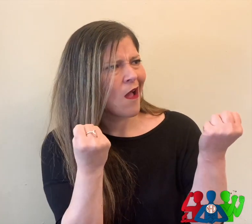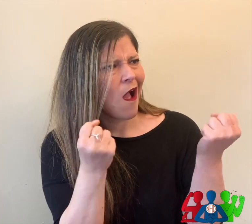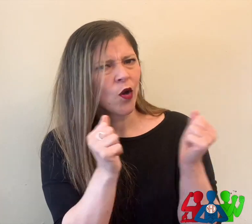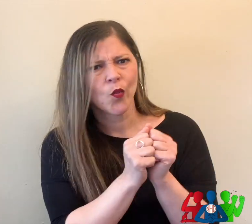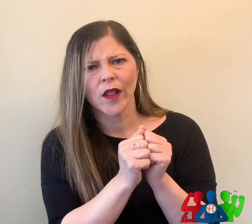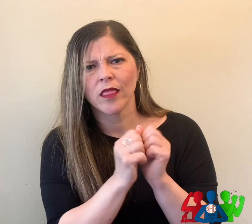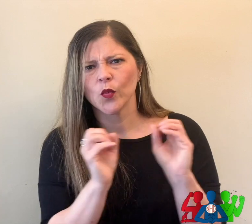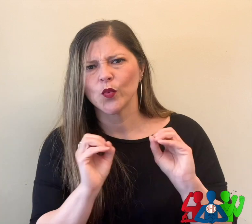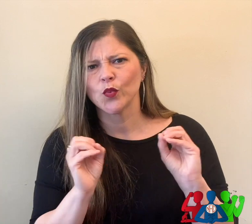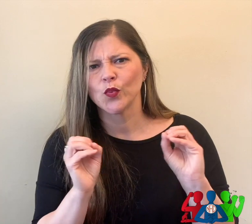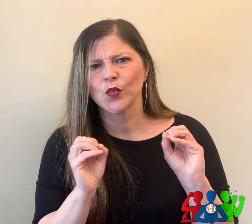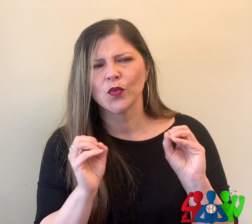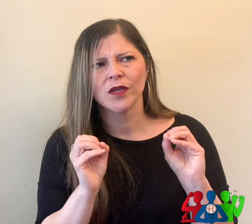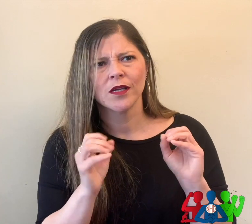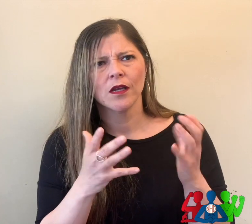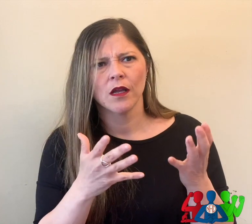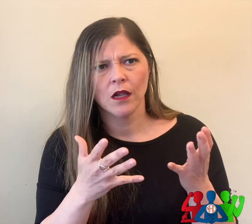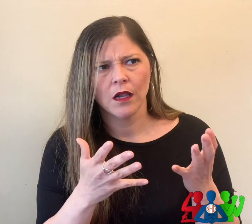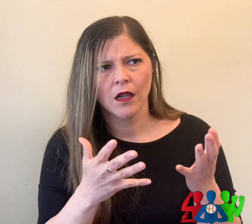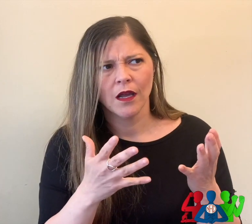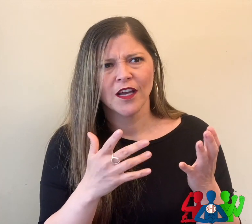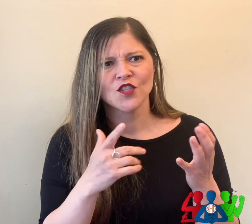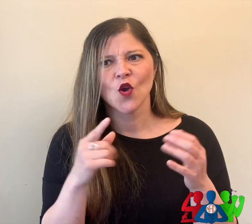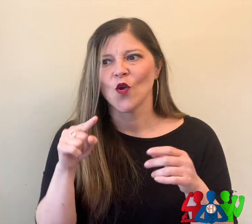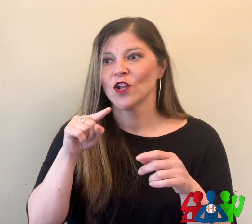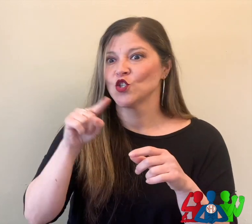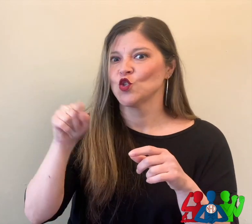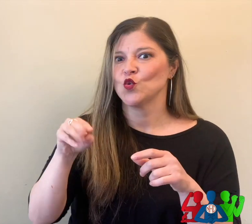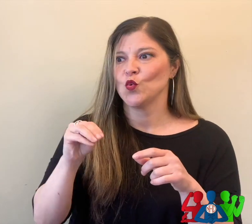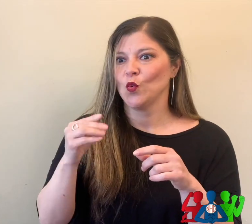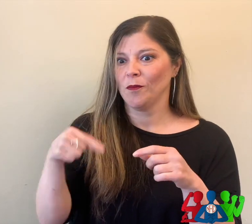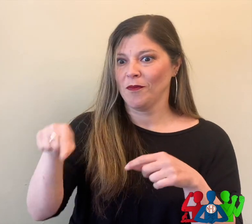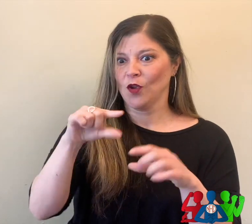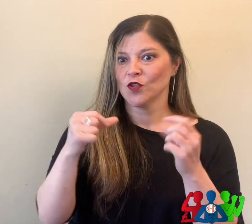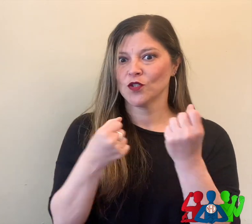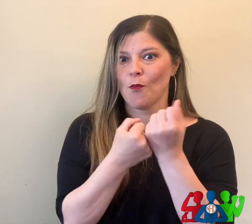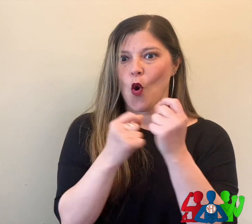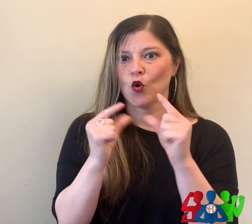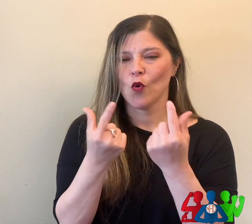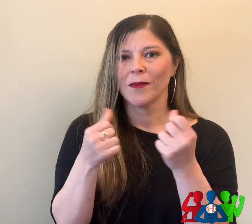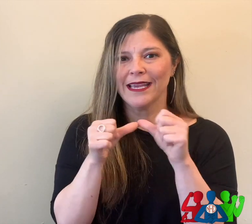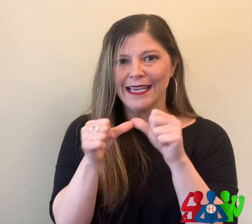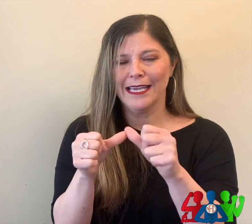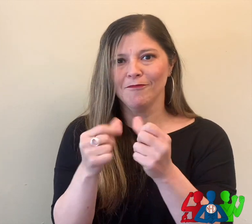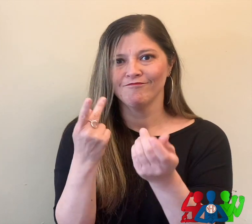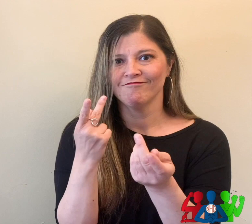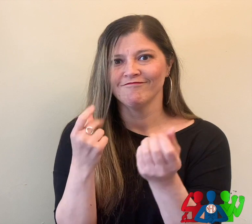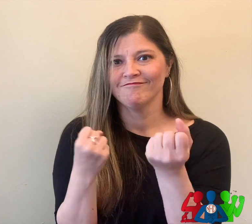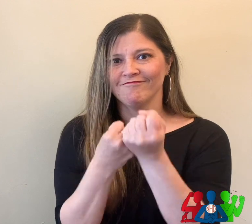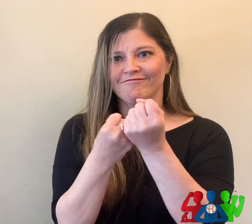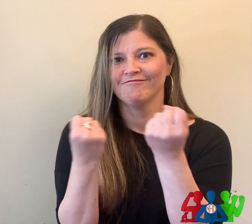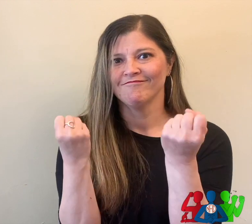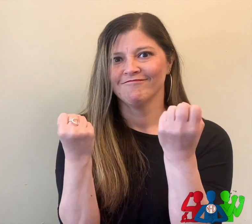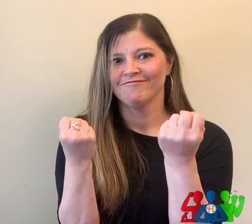fear of losing ASL in the home environment where no one signs. These Zoom support groups have